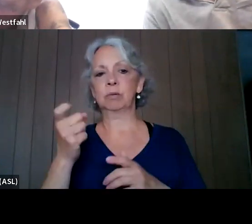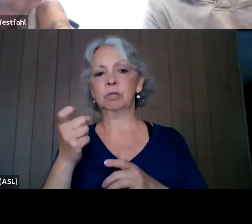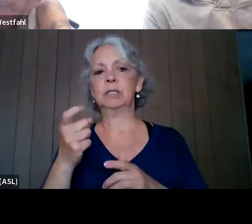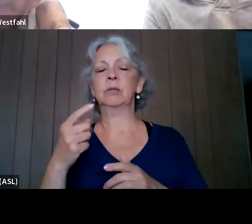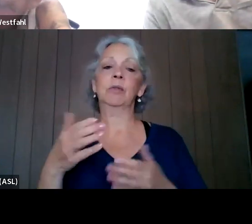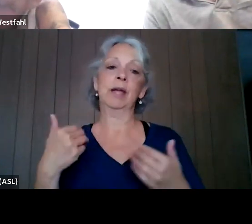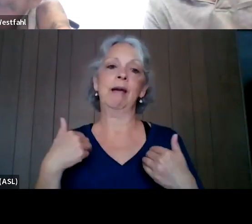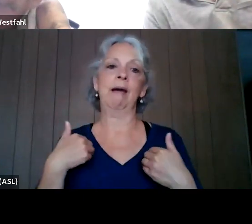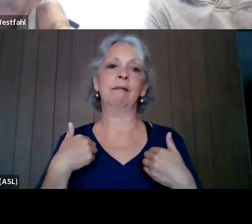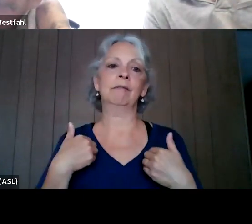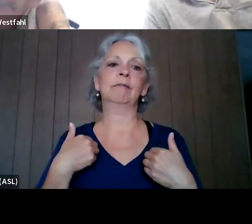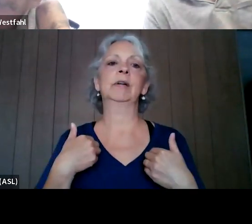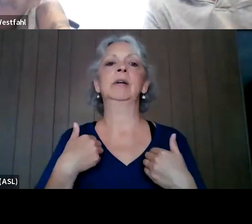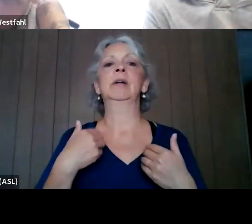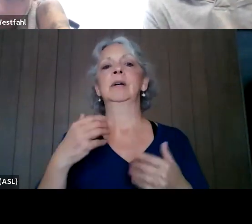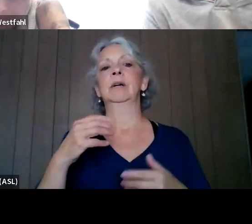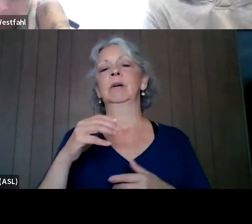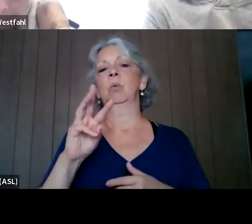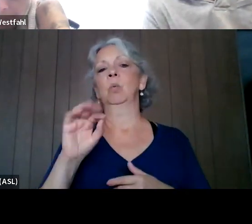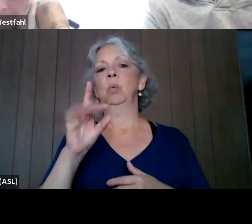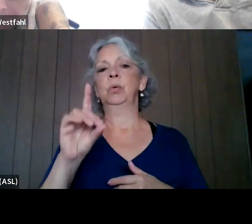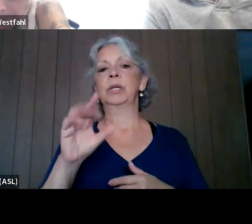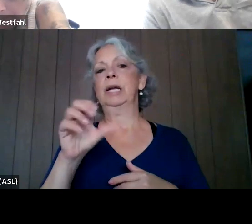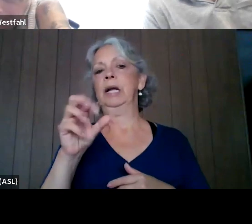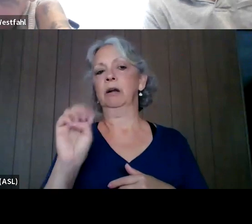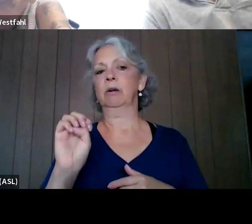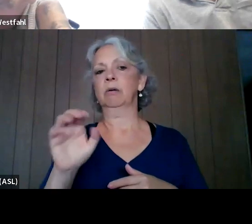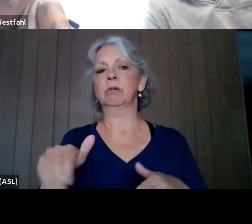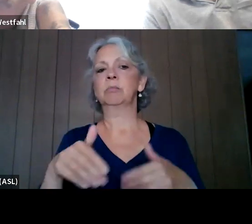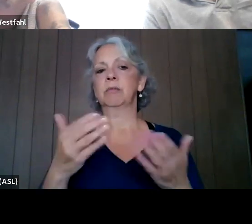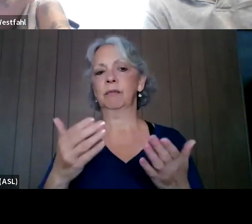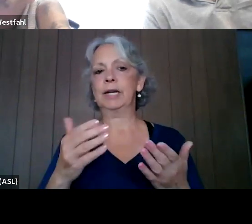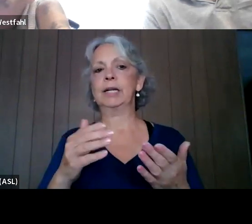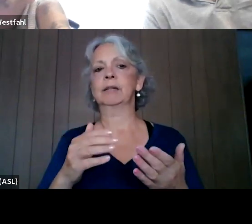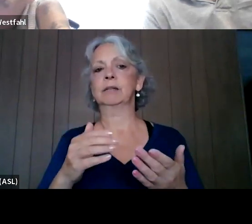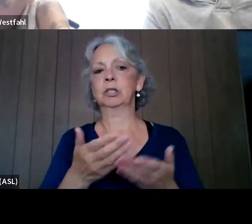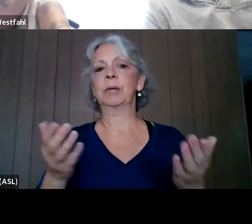by providing drop-in wound care. And so if there's any resources like that, but I know it's difficult, and I know that's where sometimes